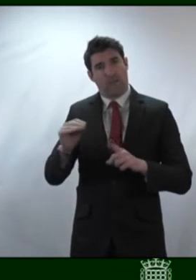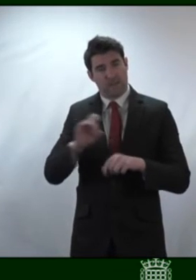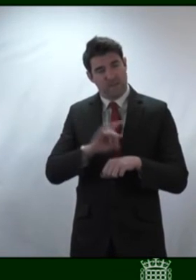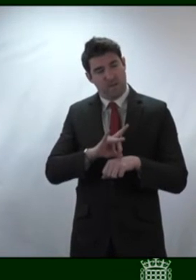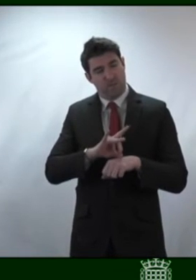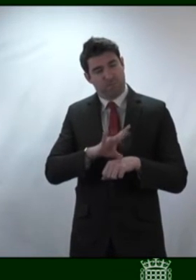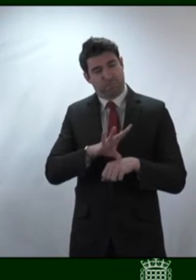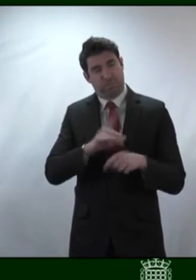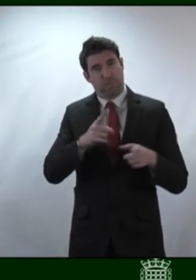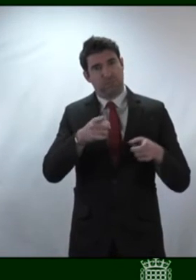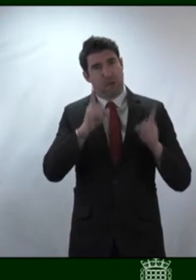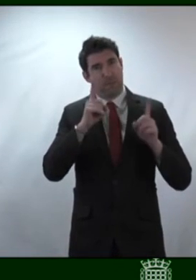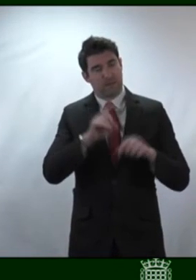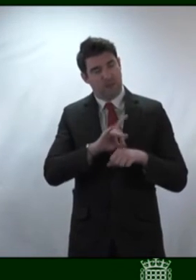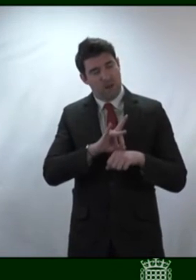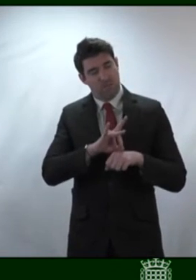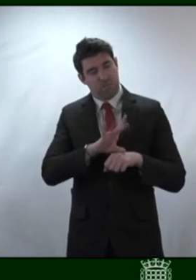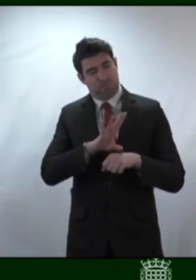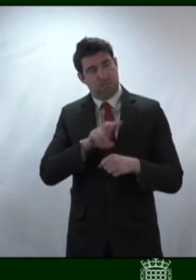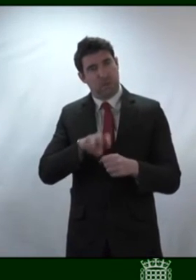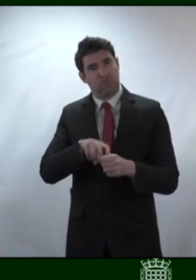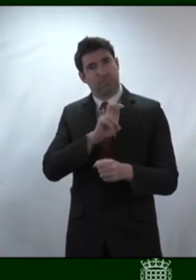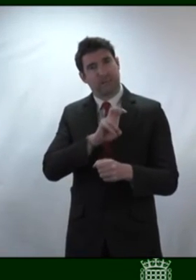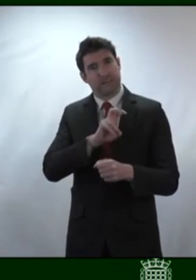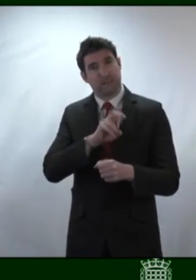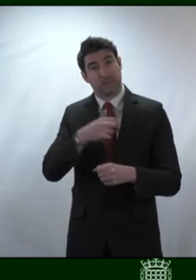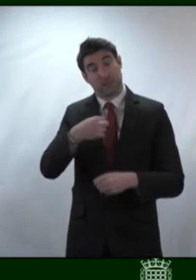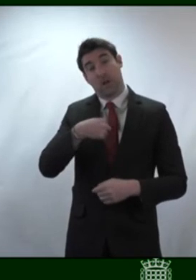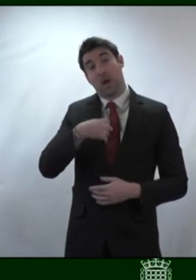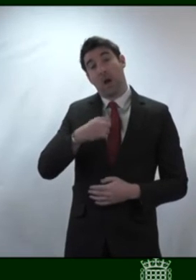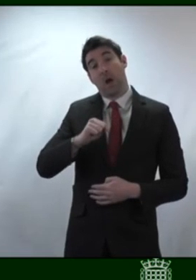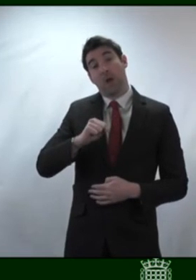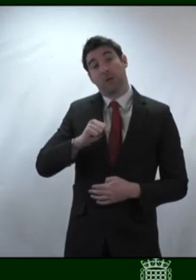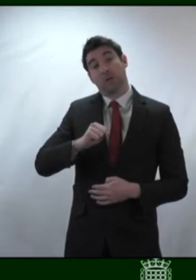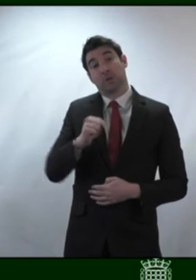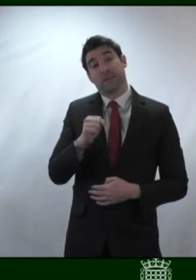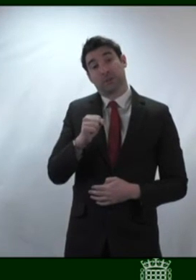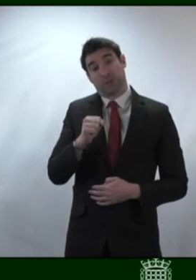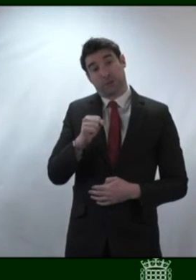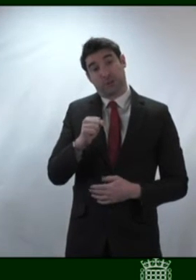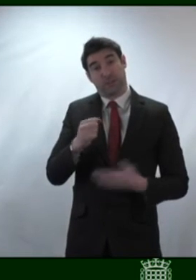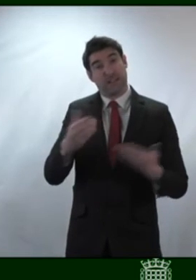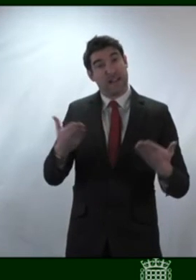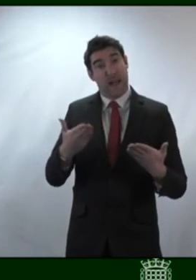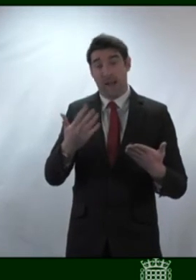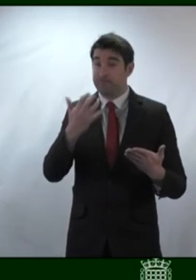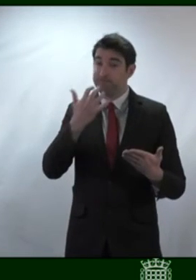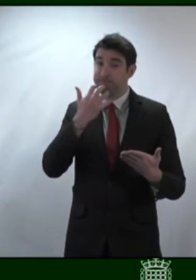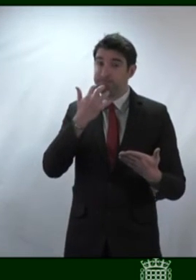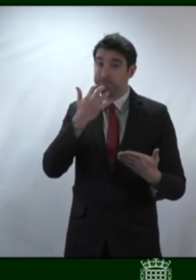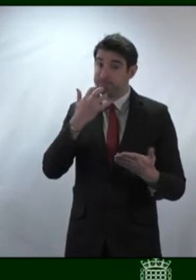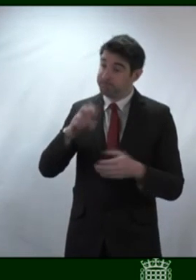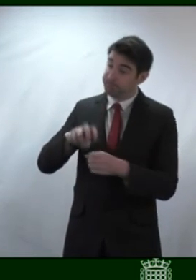Scotland now need to know the price they will be forced to pay. Ahead of any vote in Parliament,